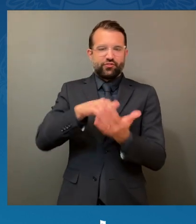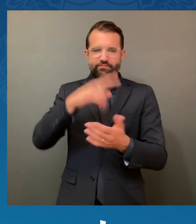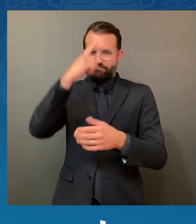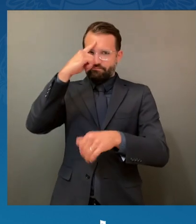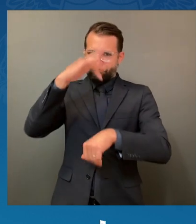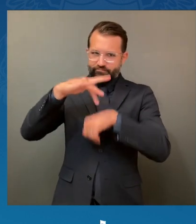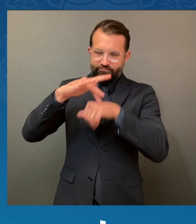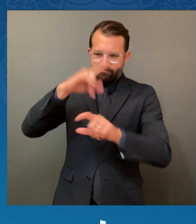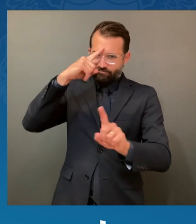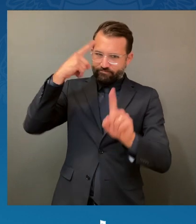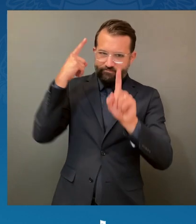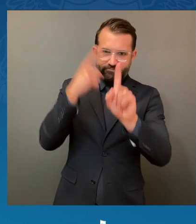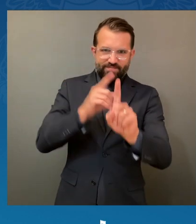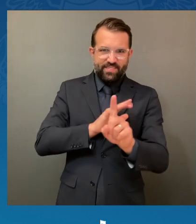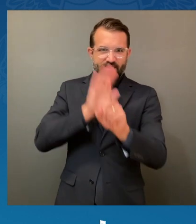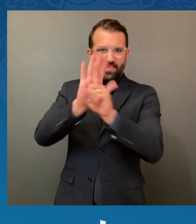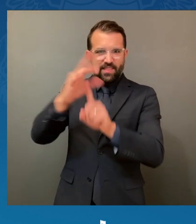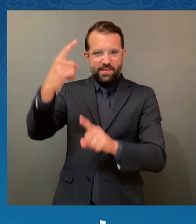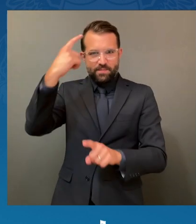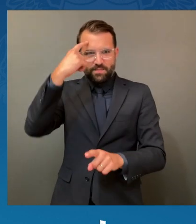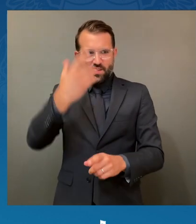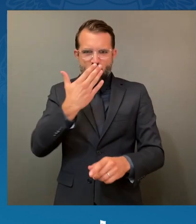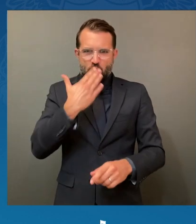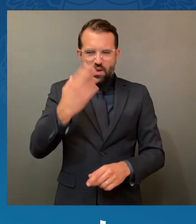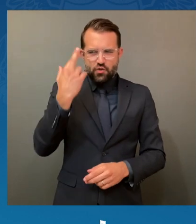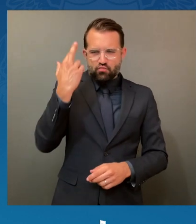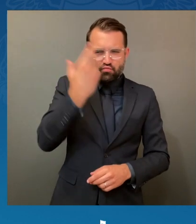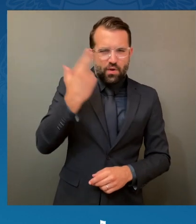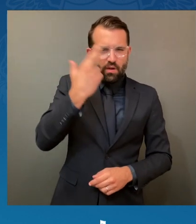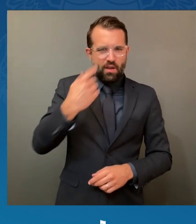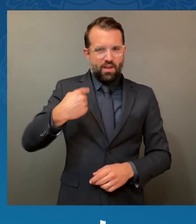To the young leaders, I say: In your lifetime,